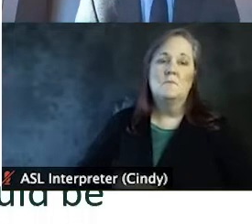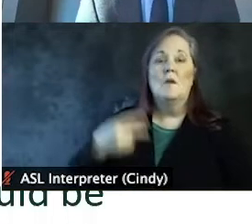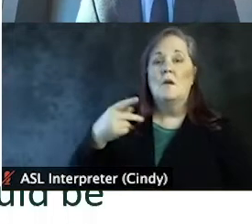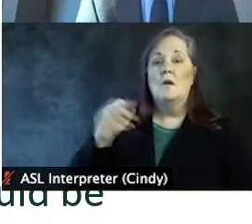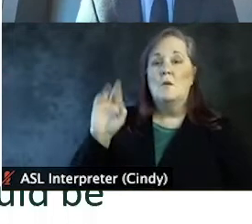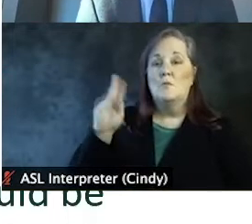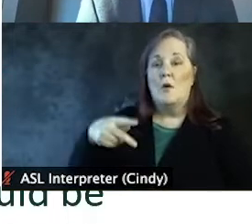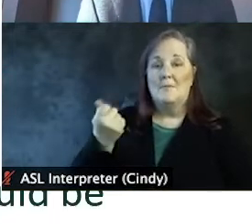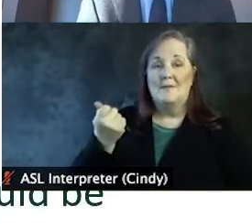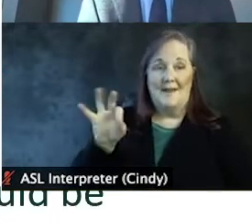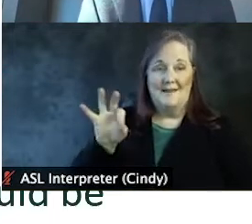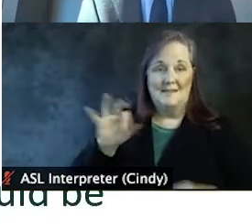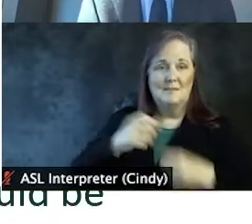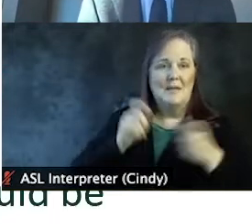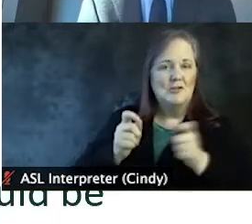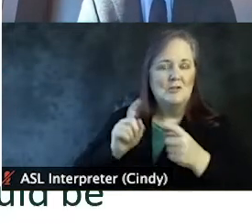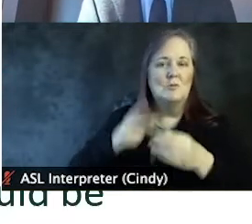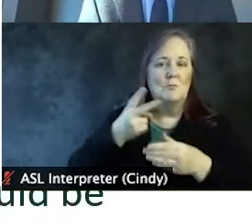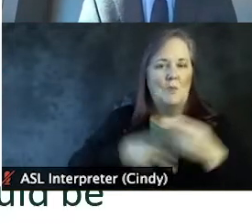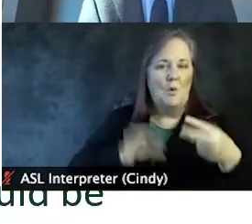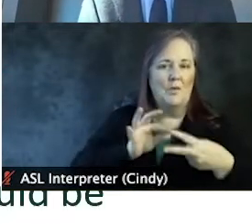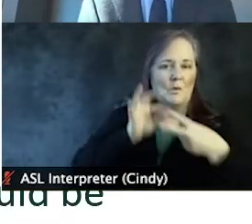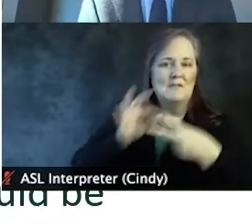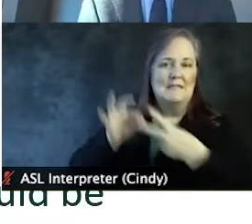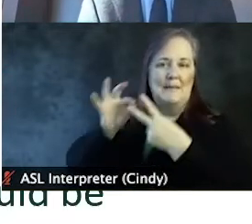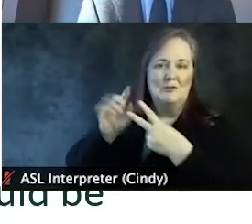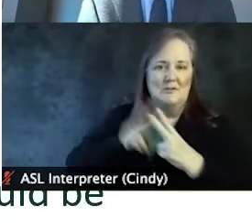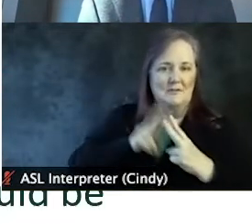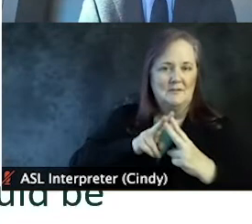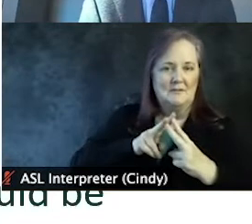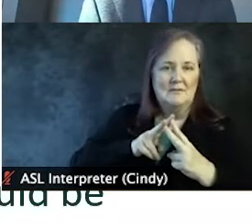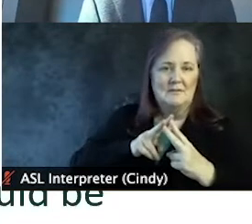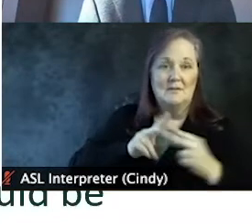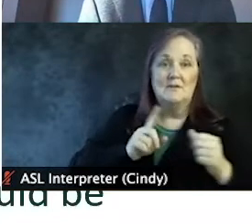The two main components of Prop 19 would have offsetting effects on property tax collections for local governments.